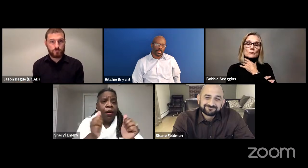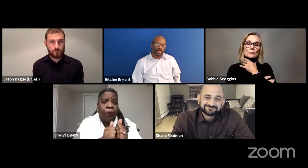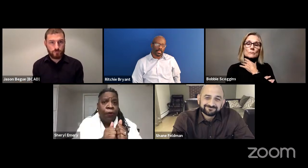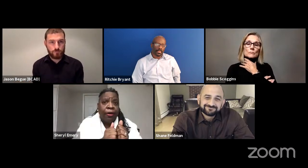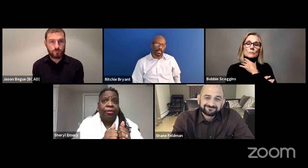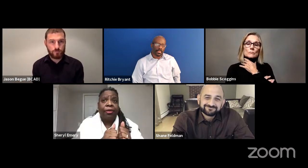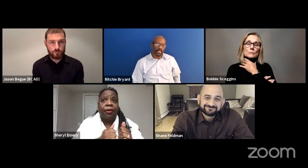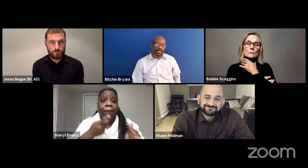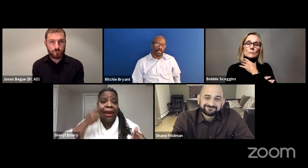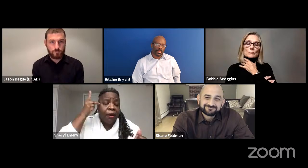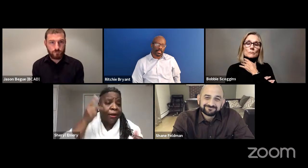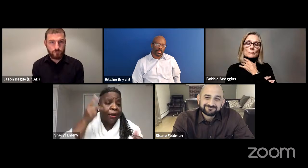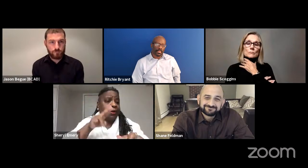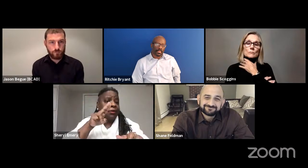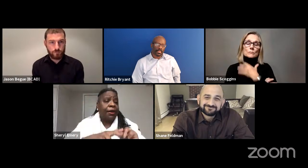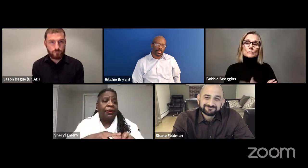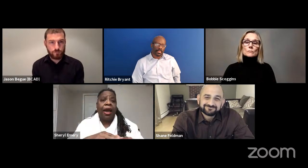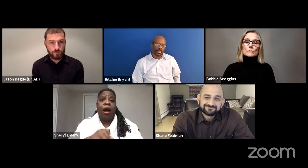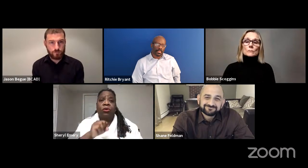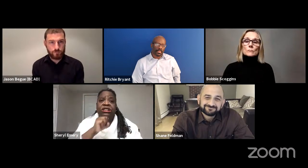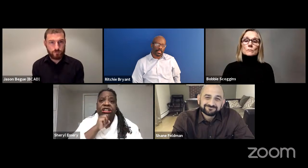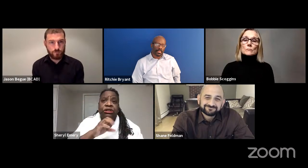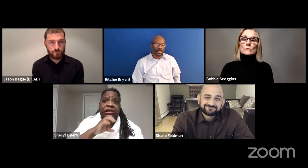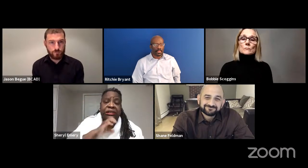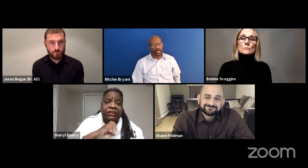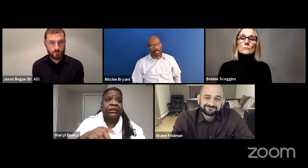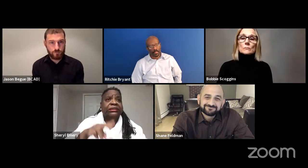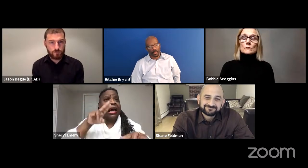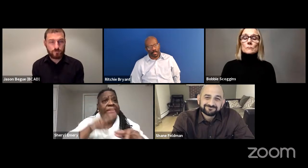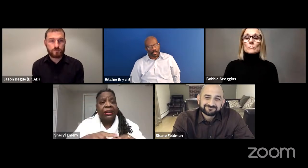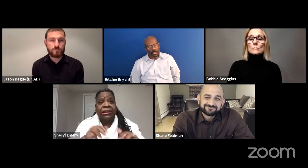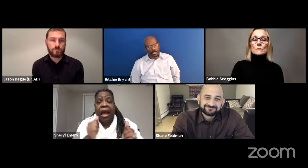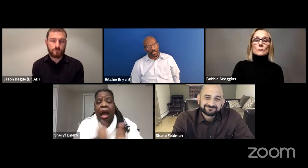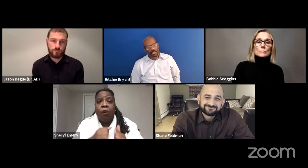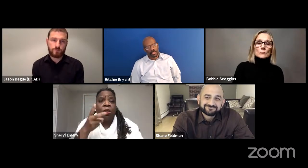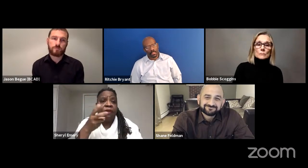it was very important to, you know, sit down with parents and sit down with members of